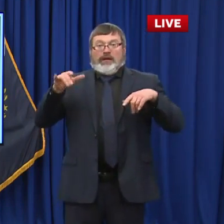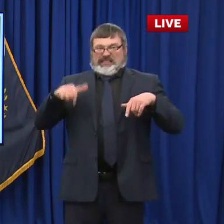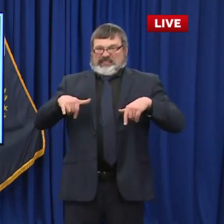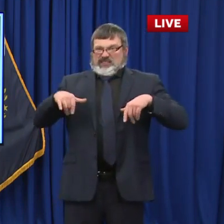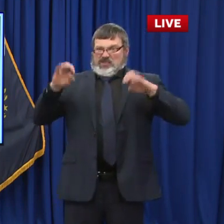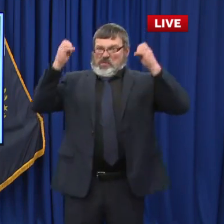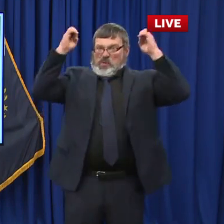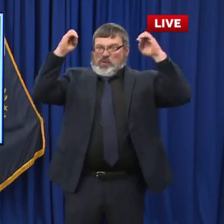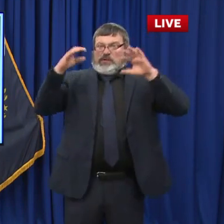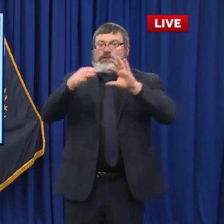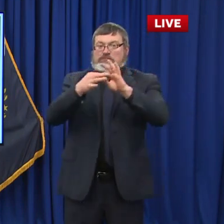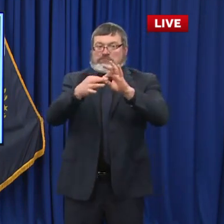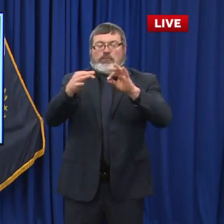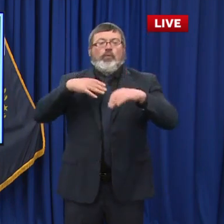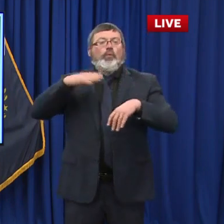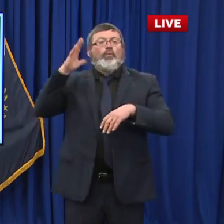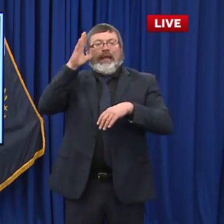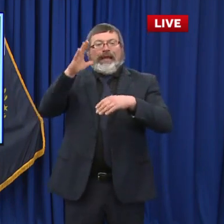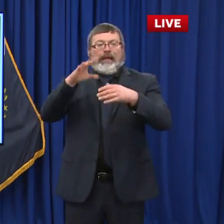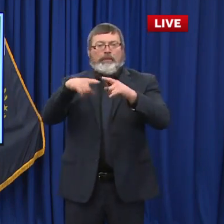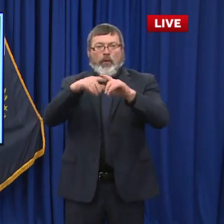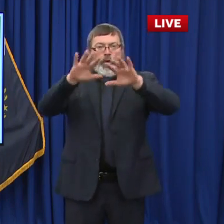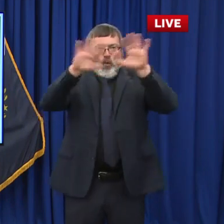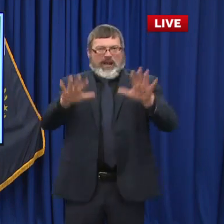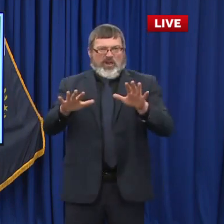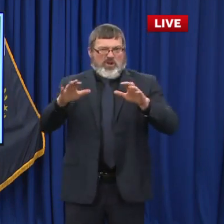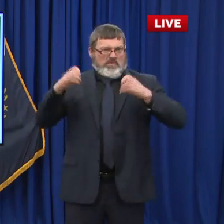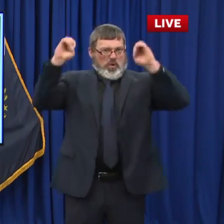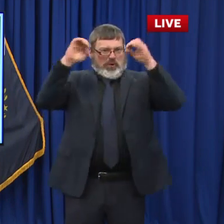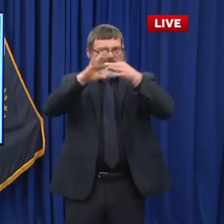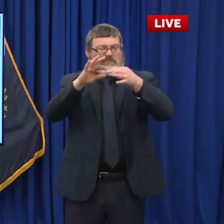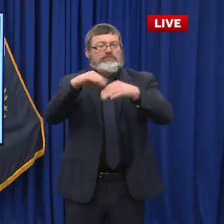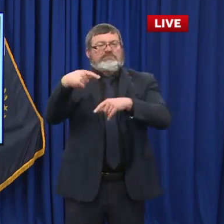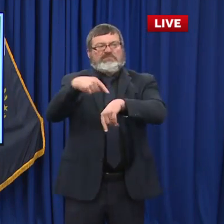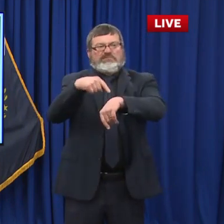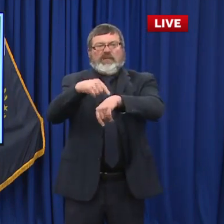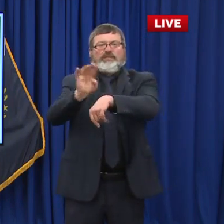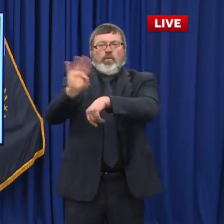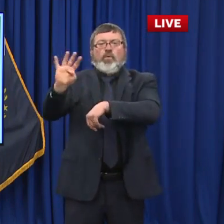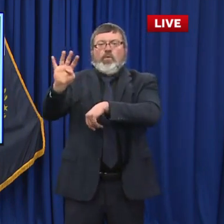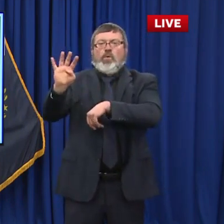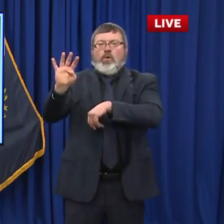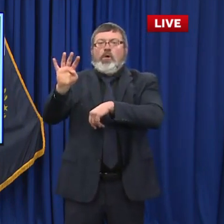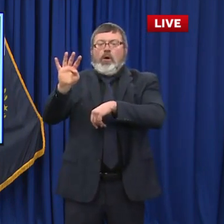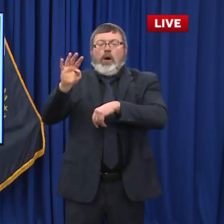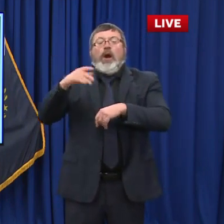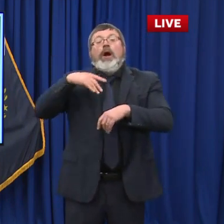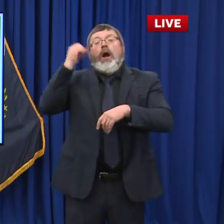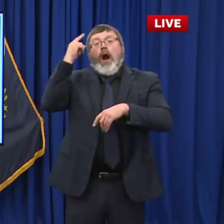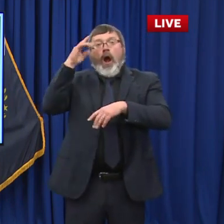IF YOU CAN GIVE THOSE PLOWS LONGER, THE WINTER STORM WARNING IS IN EFFECT UNTIL 4:00 P.M. THIS AFTERNOON.